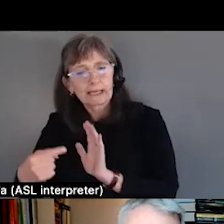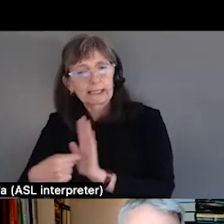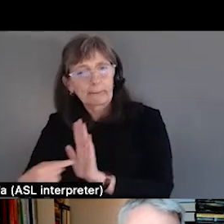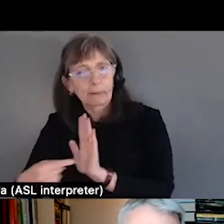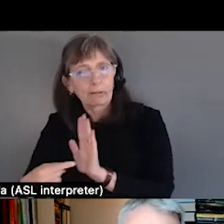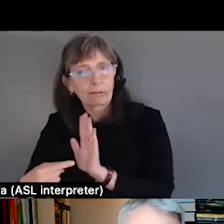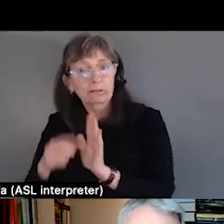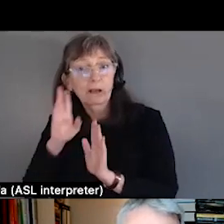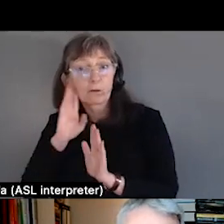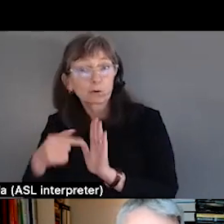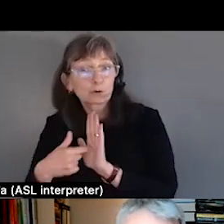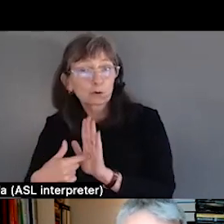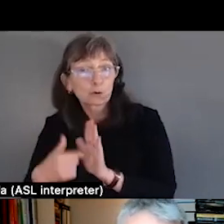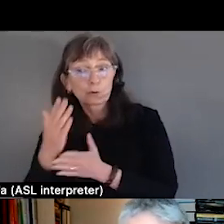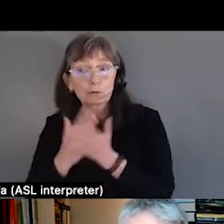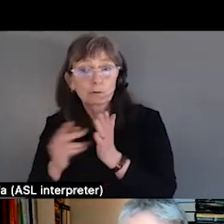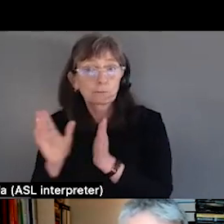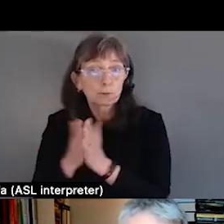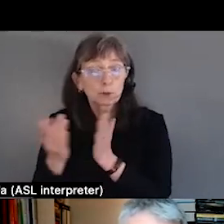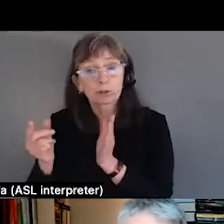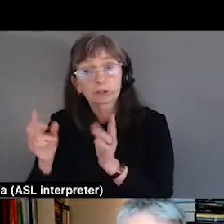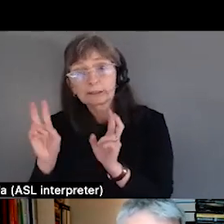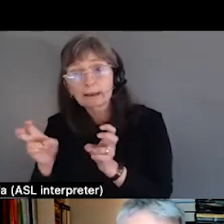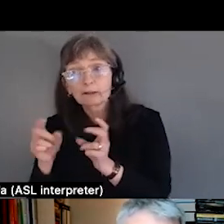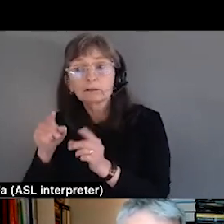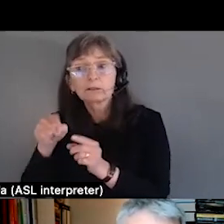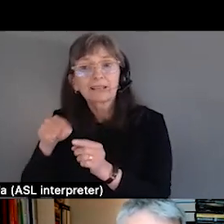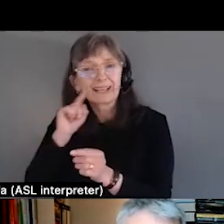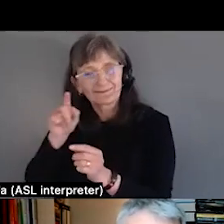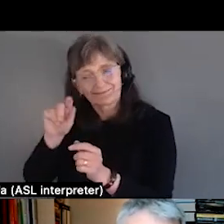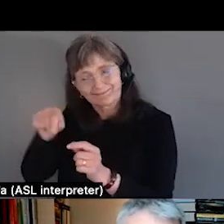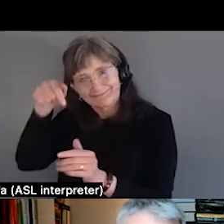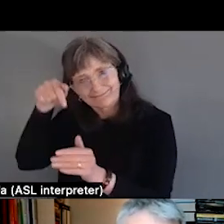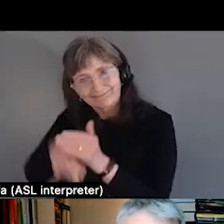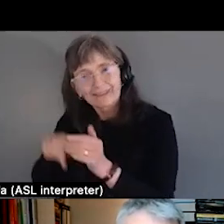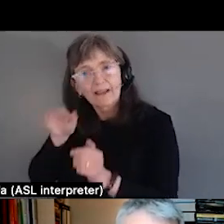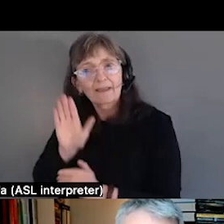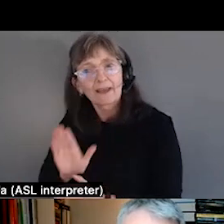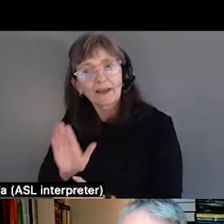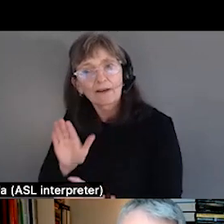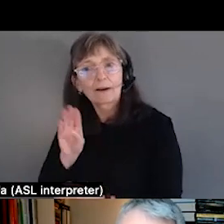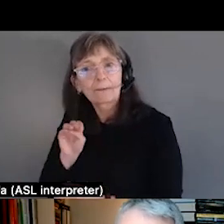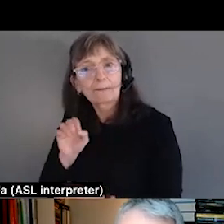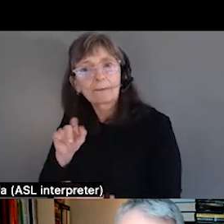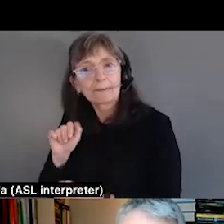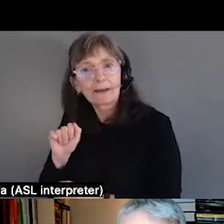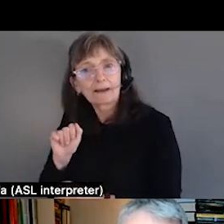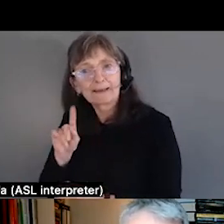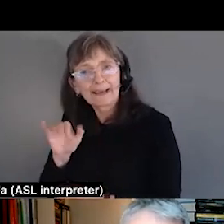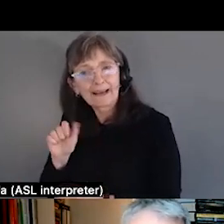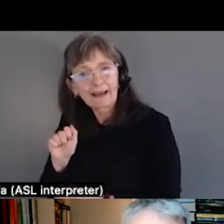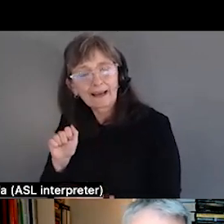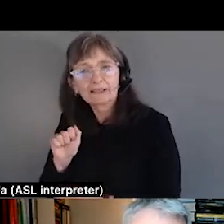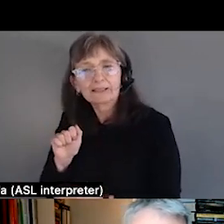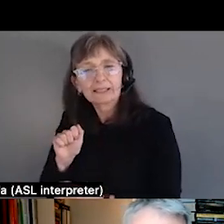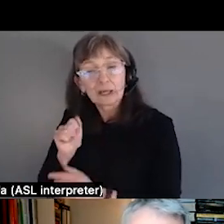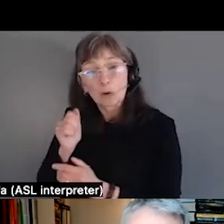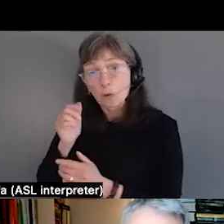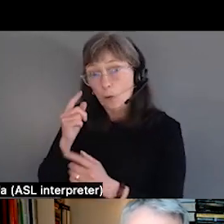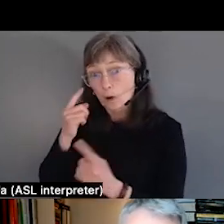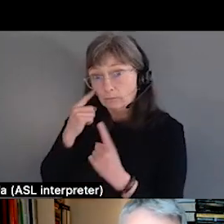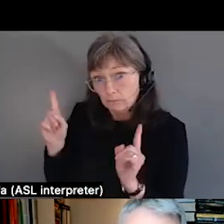you and look at the metadata of those and kind of what doesn't work there. And I'm not picking on